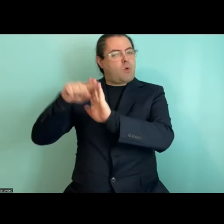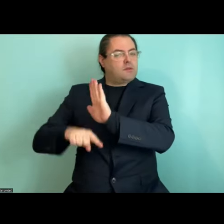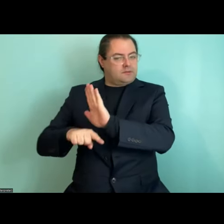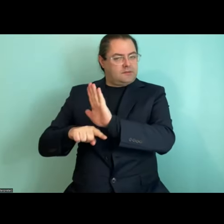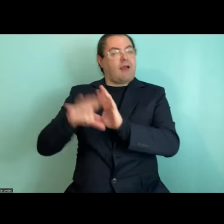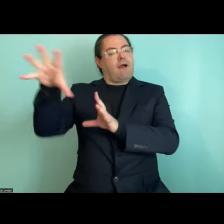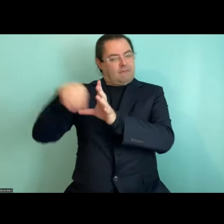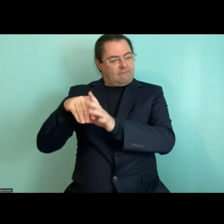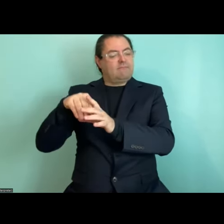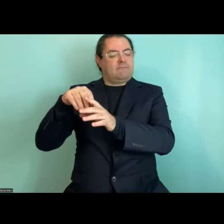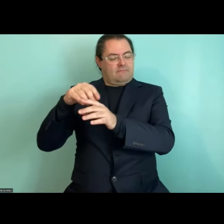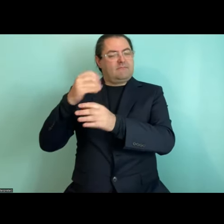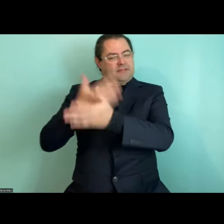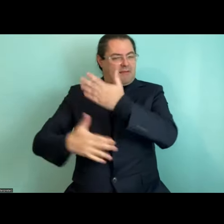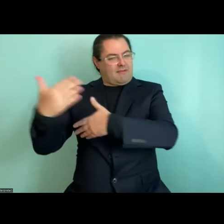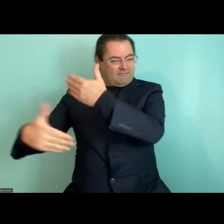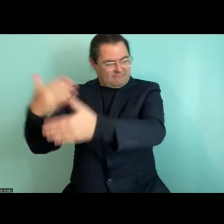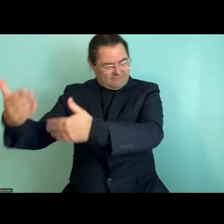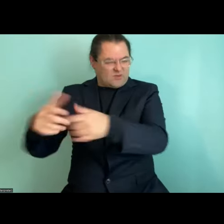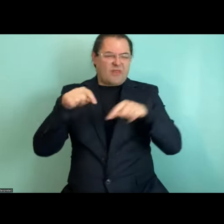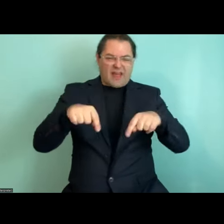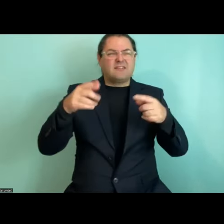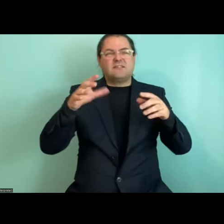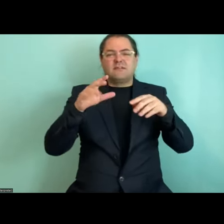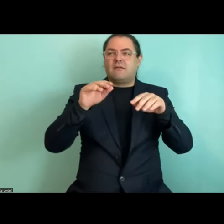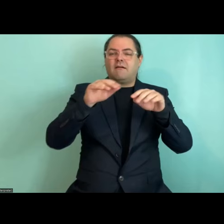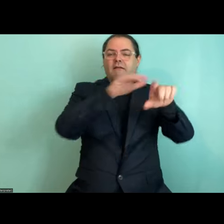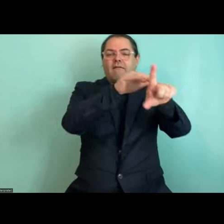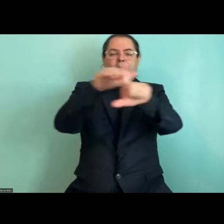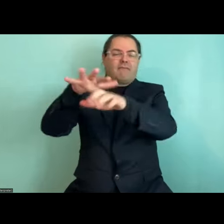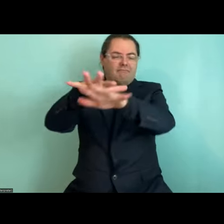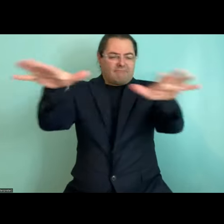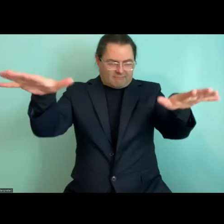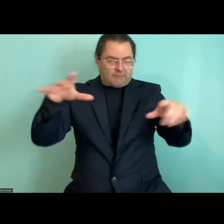could smell and what color go 10:07:09 back to my situation, Don't get me